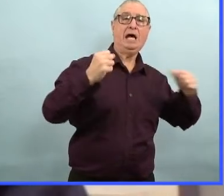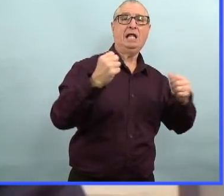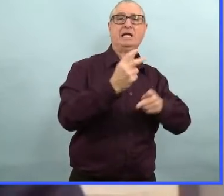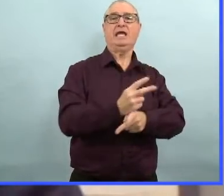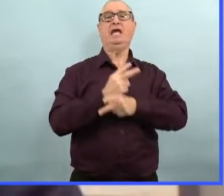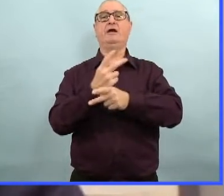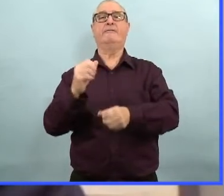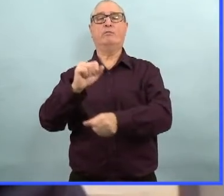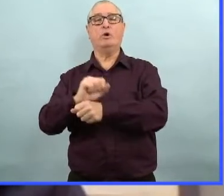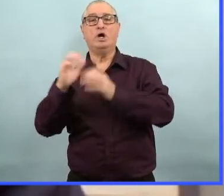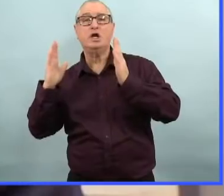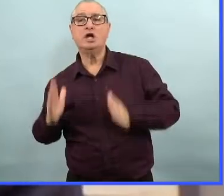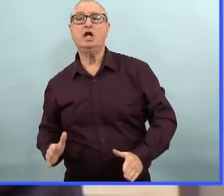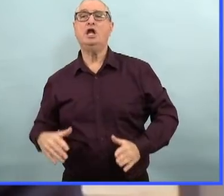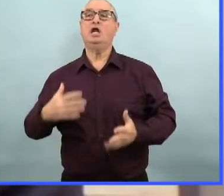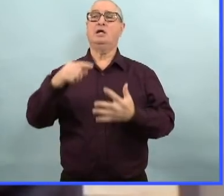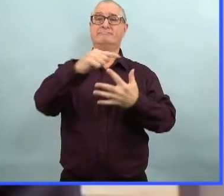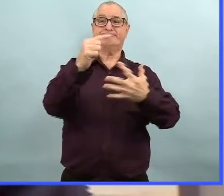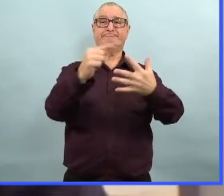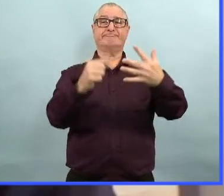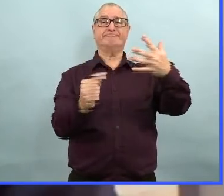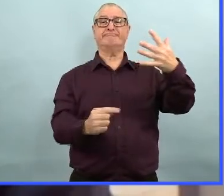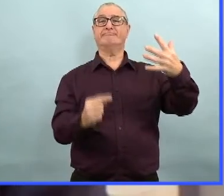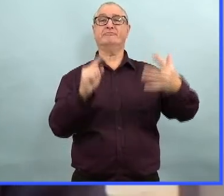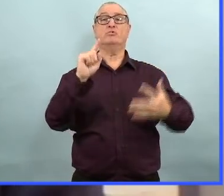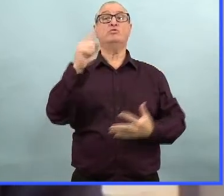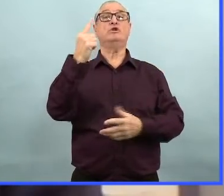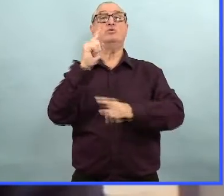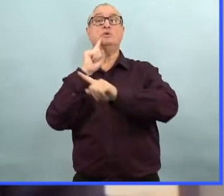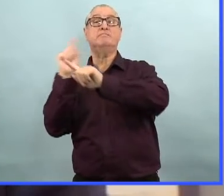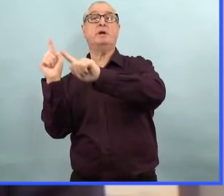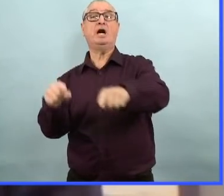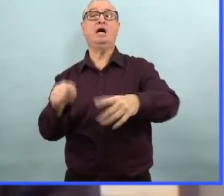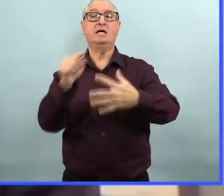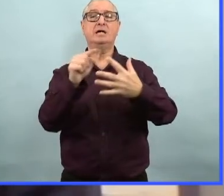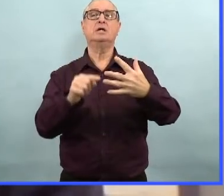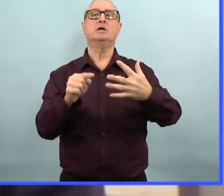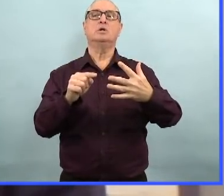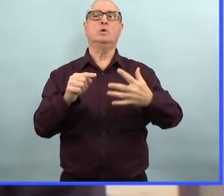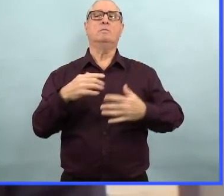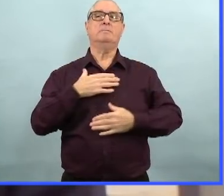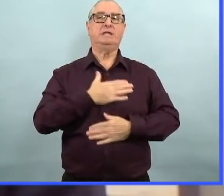we have public health orders in place to limit the number of people at private and public gatherings